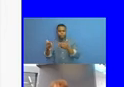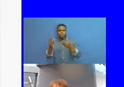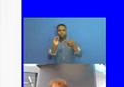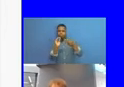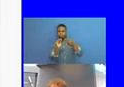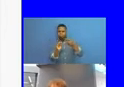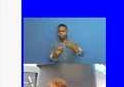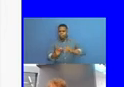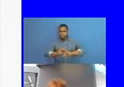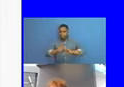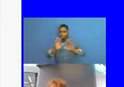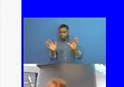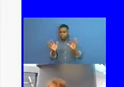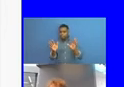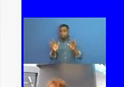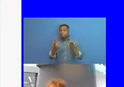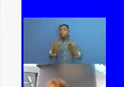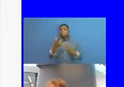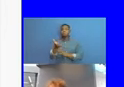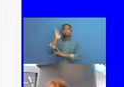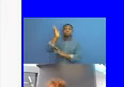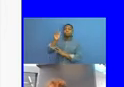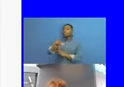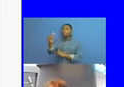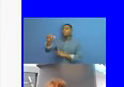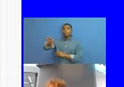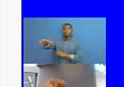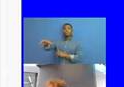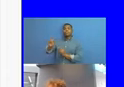to the change that we want to bring about with regards to,